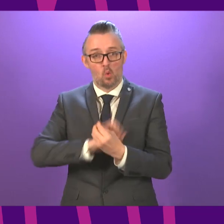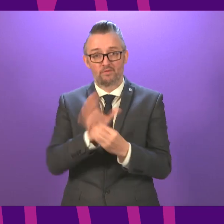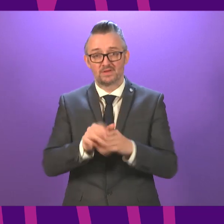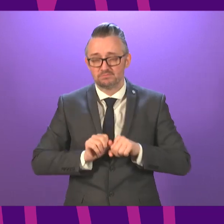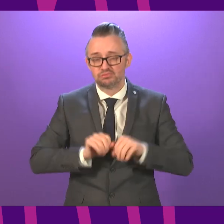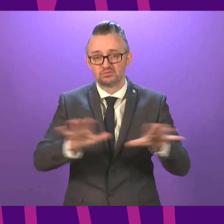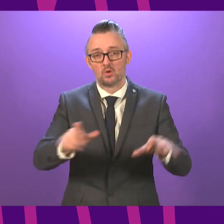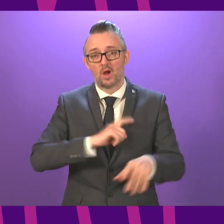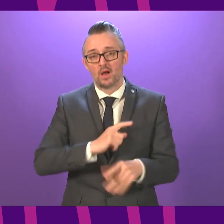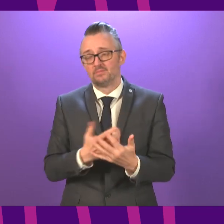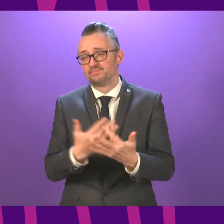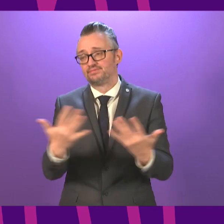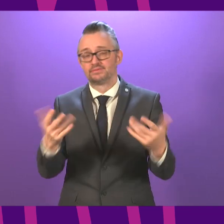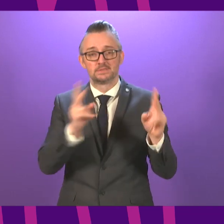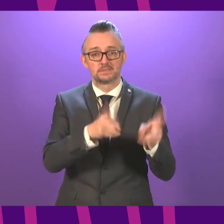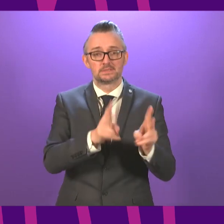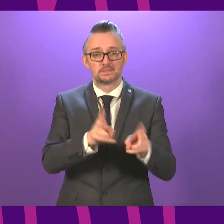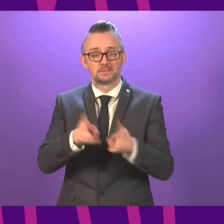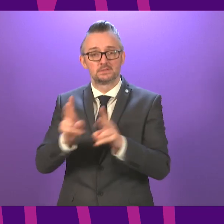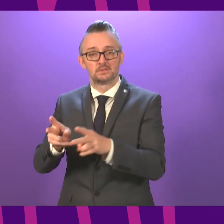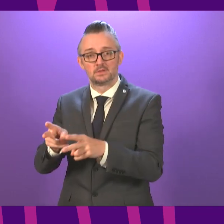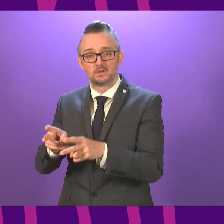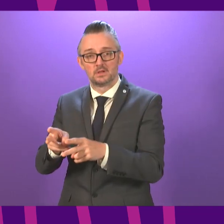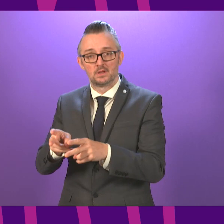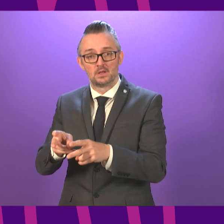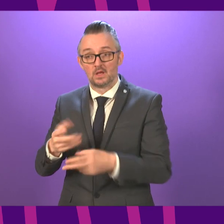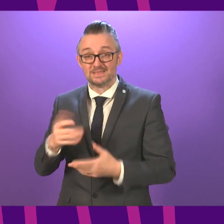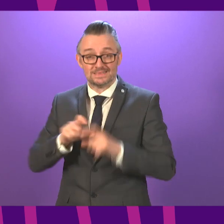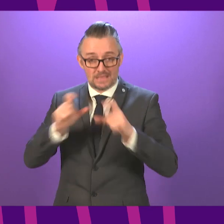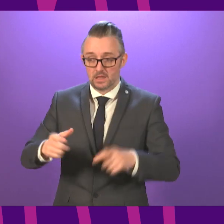and when people’s lives and livelihoods are still at risk, is completely unforgivable.